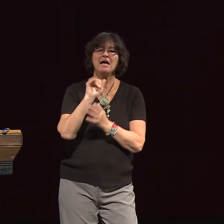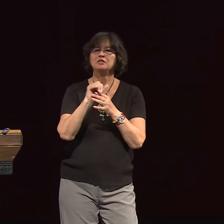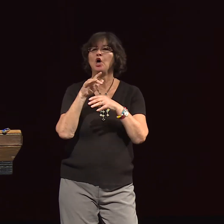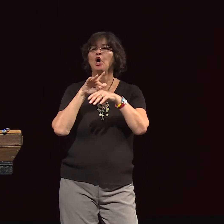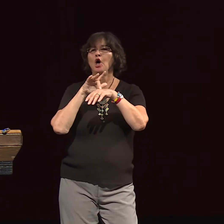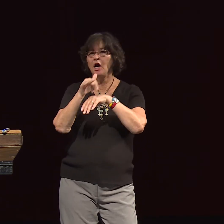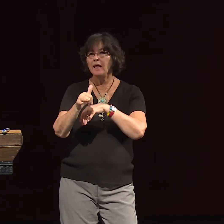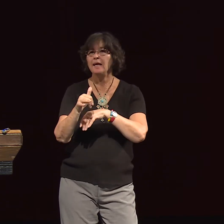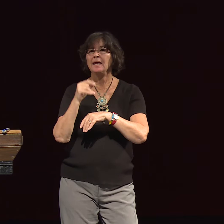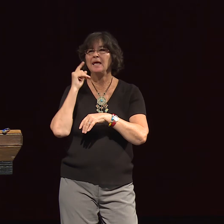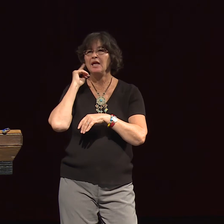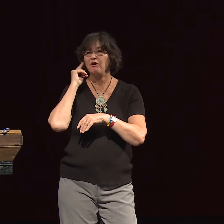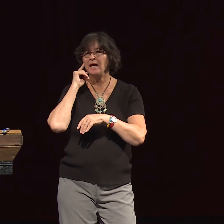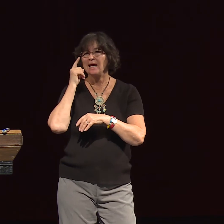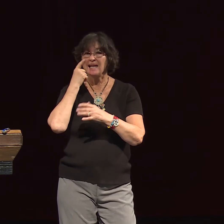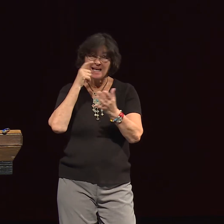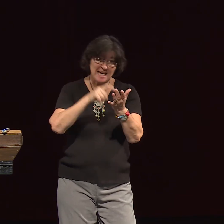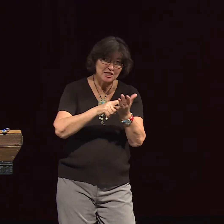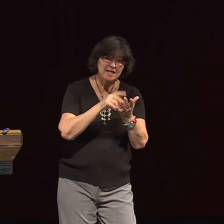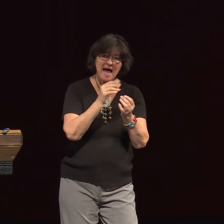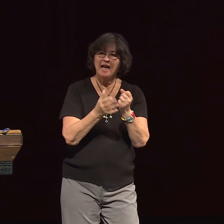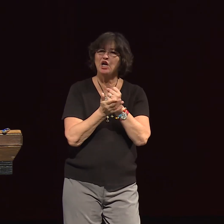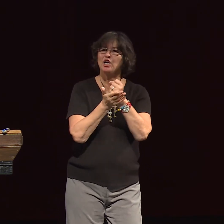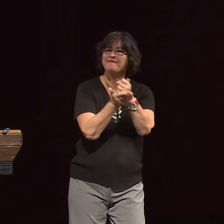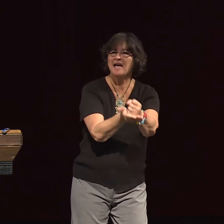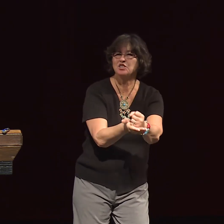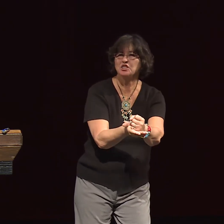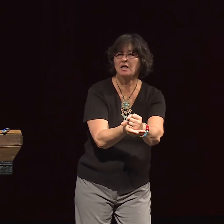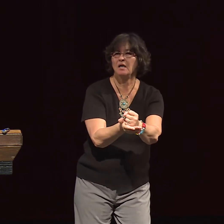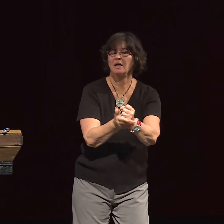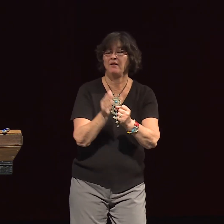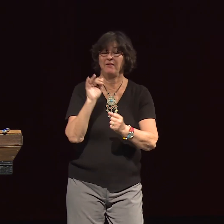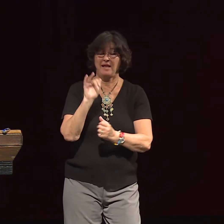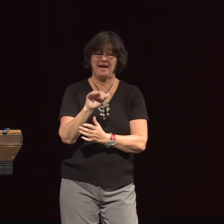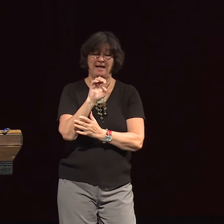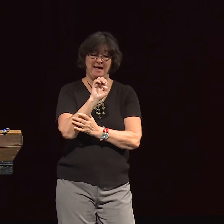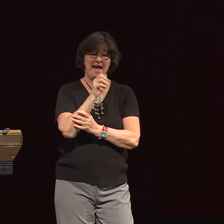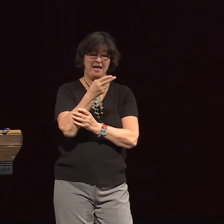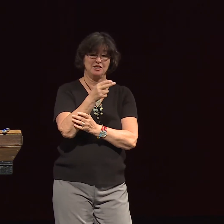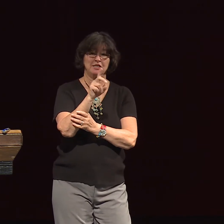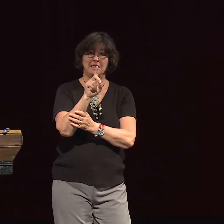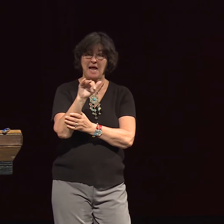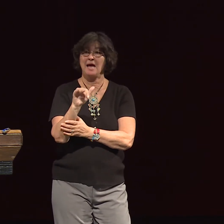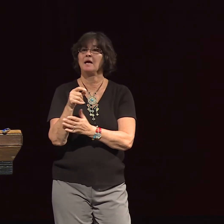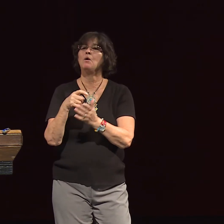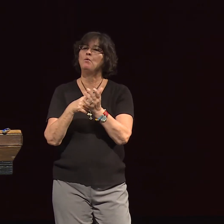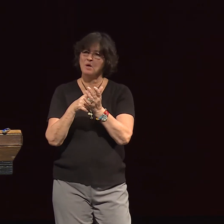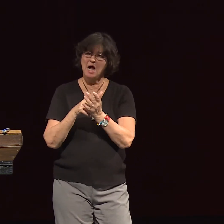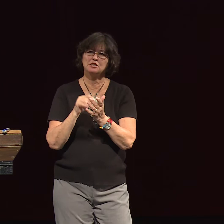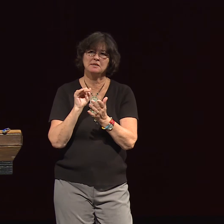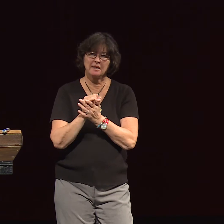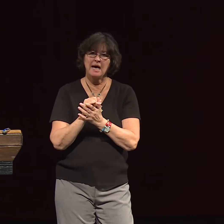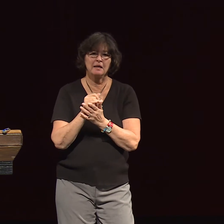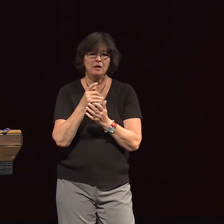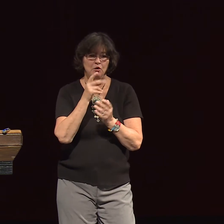There is a law for early hearing detection in infants.